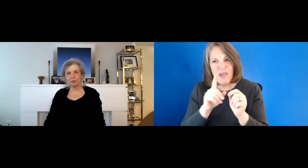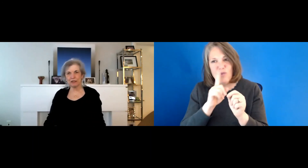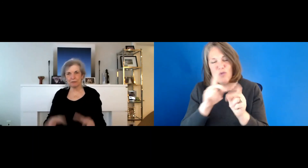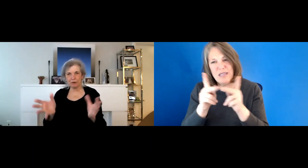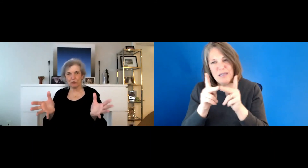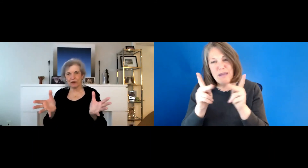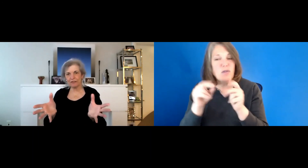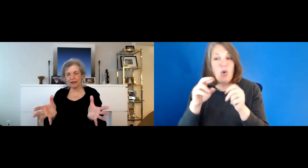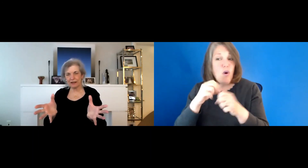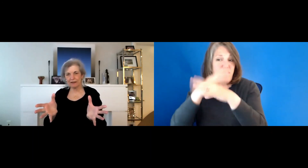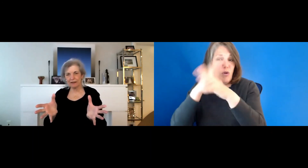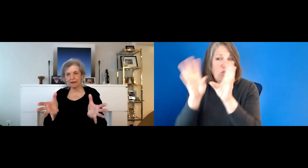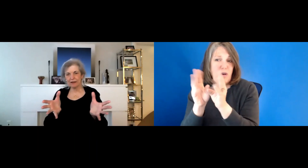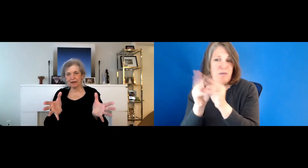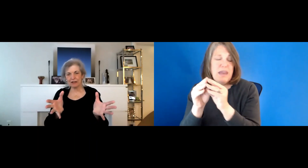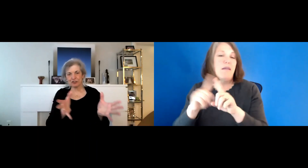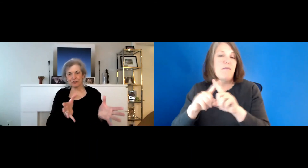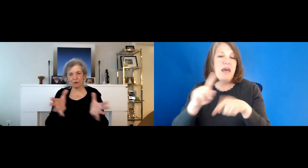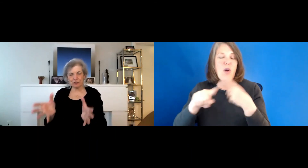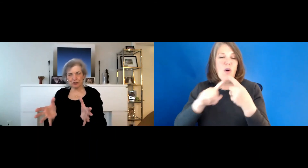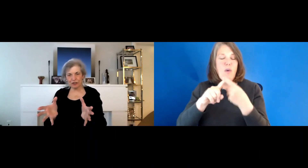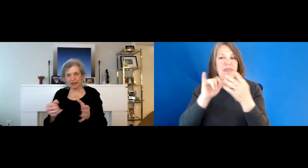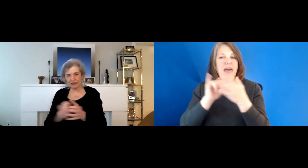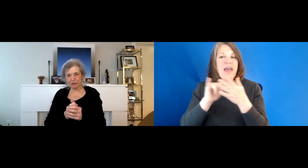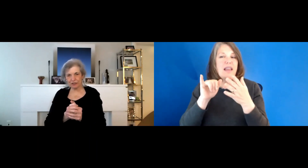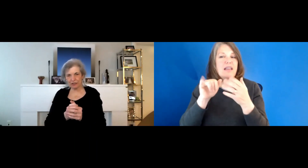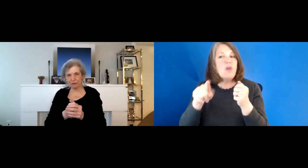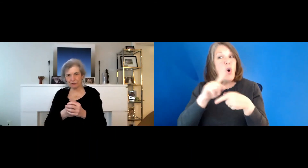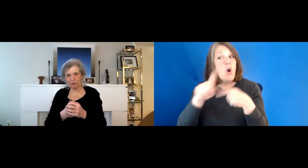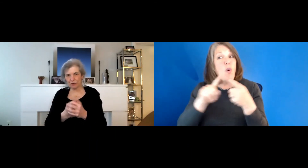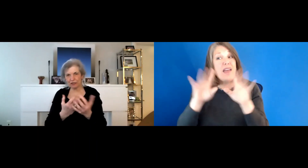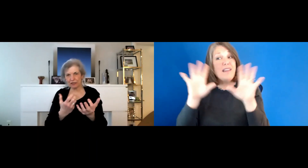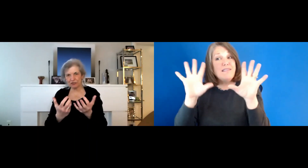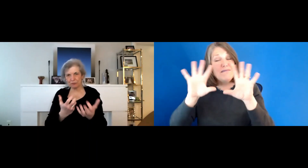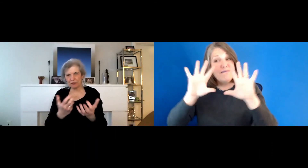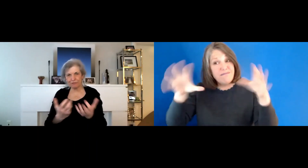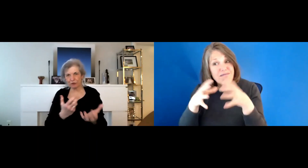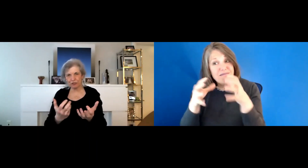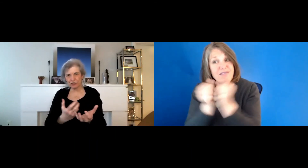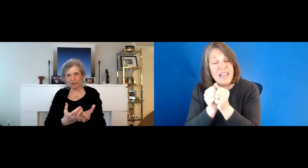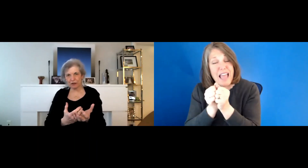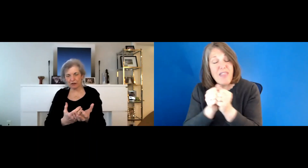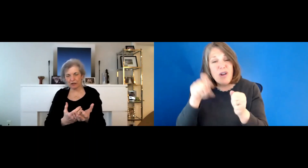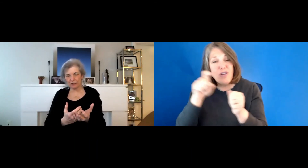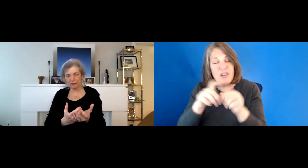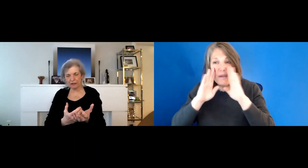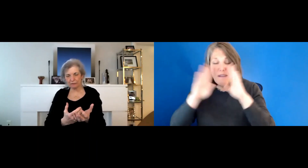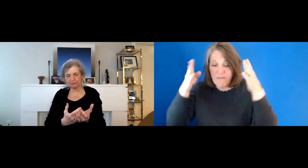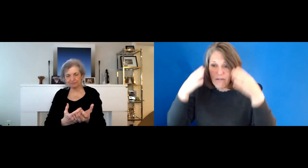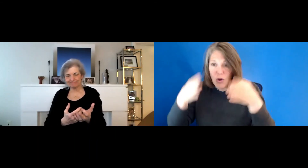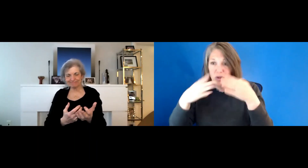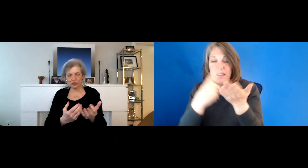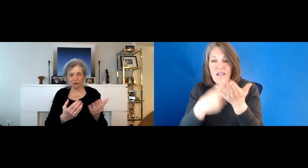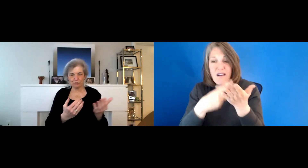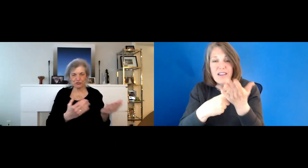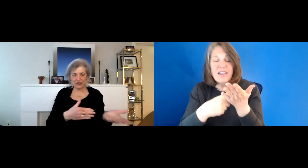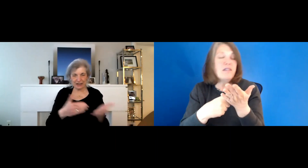meeting, so that when you are together, 17:43:06 it should really be focusing on sound